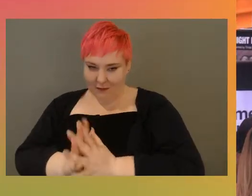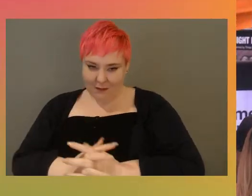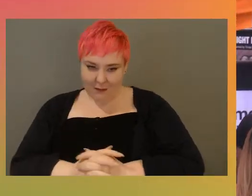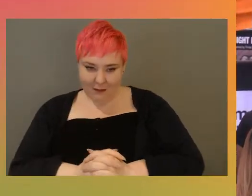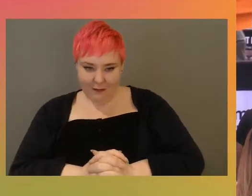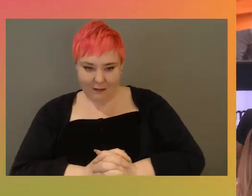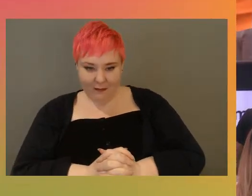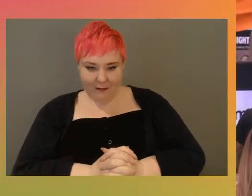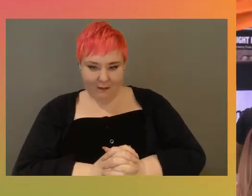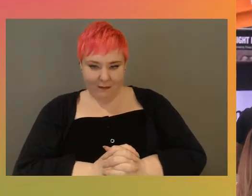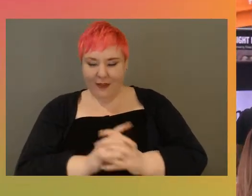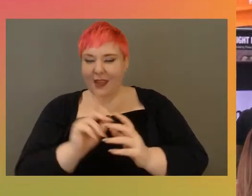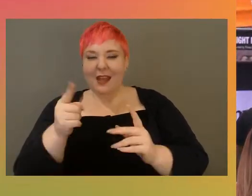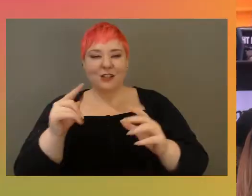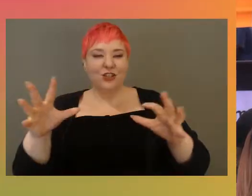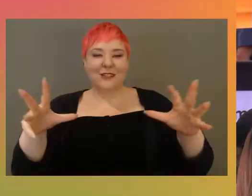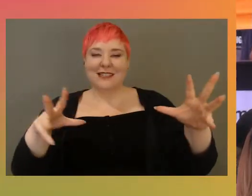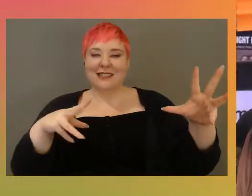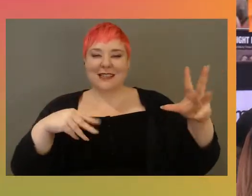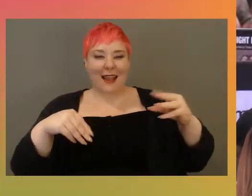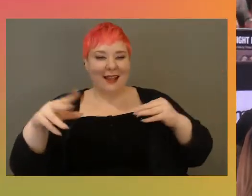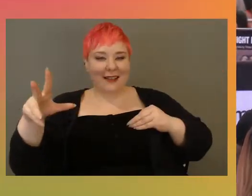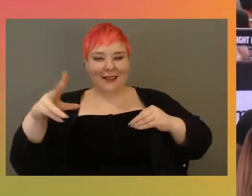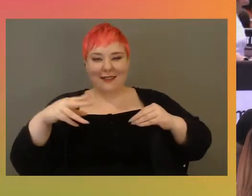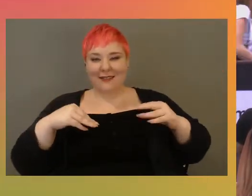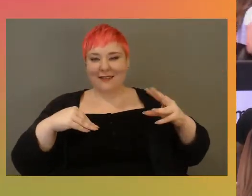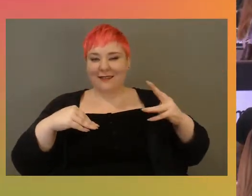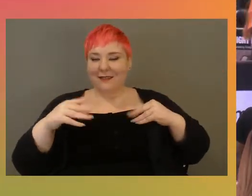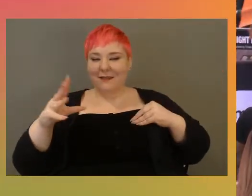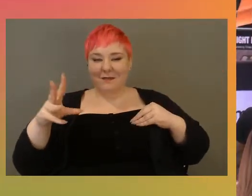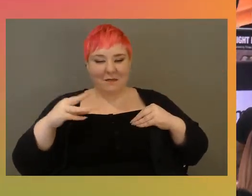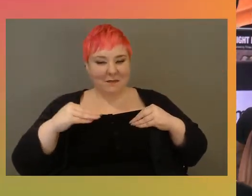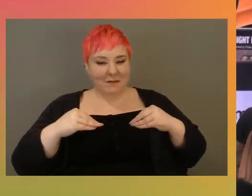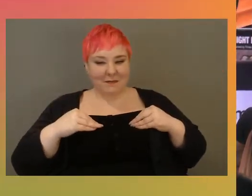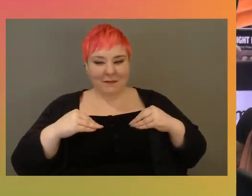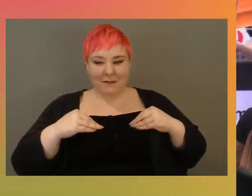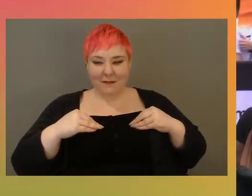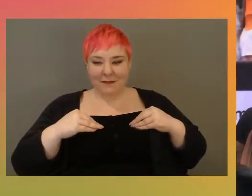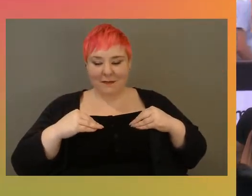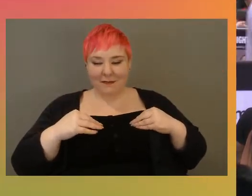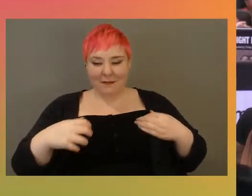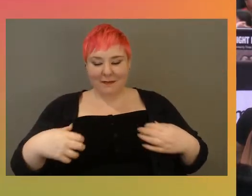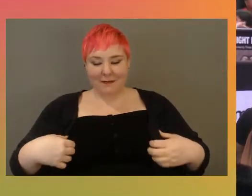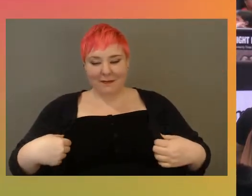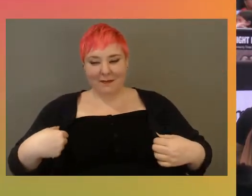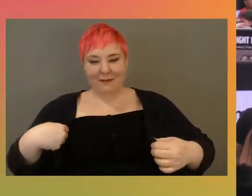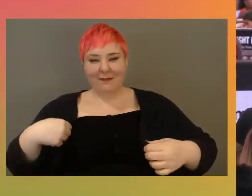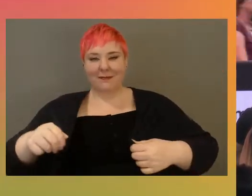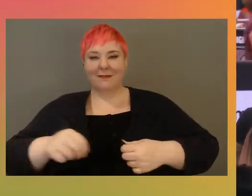NUDGE YOUR STERNUM TO THE SKY, BOW YOUR HEAD TO YOUR HEART.